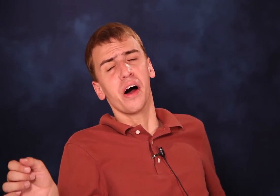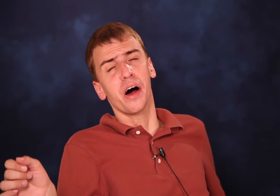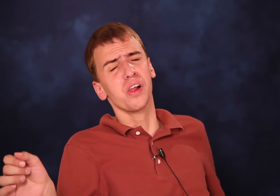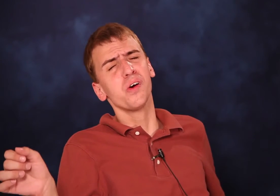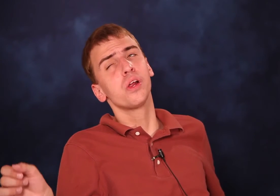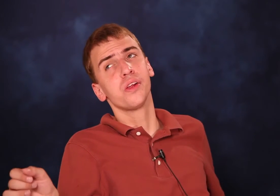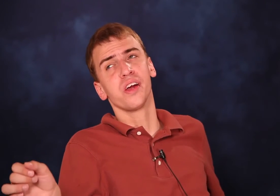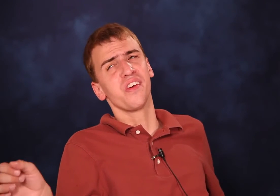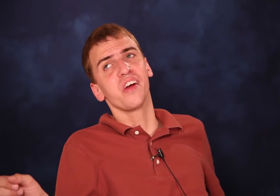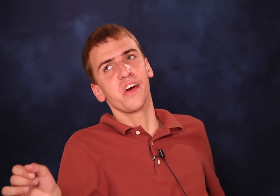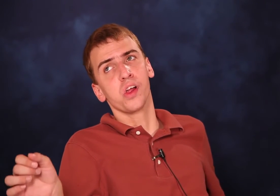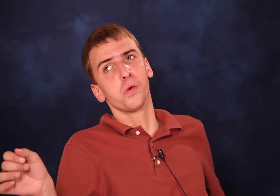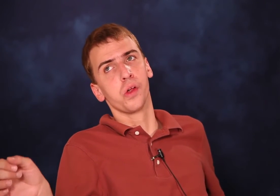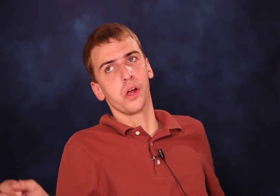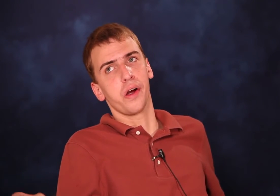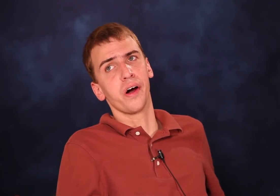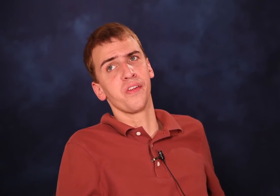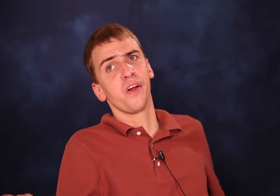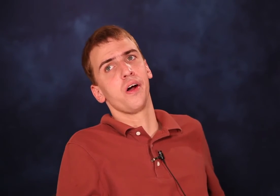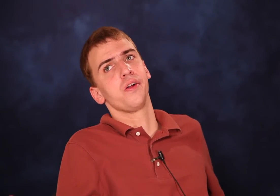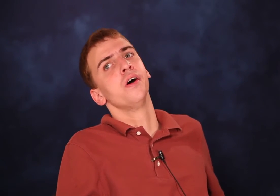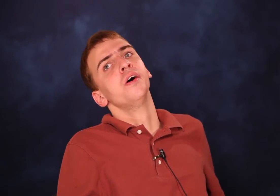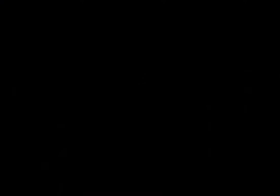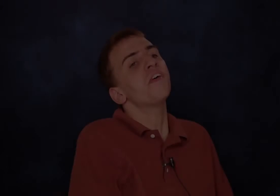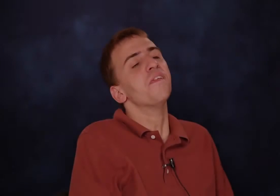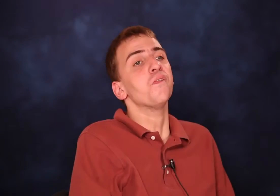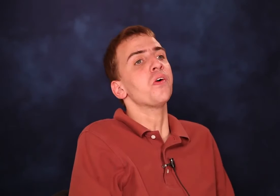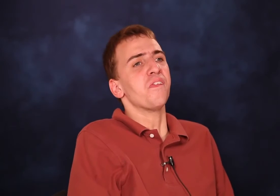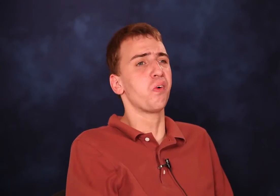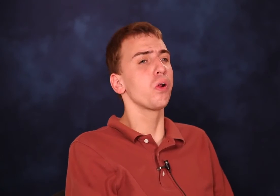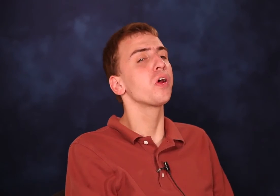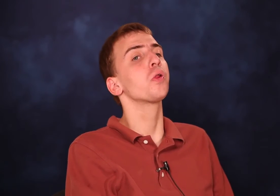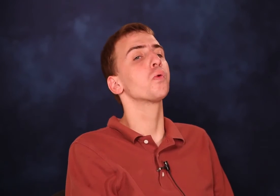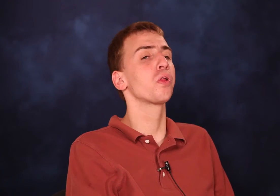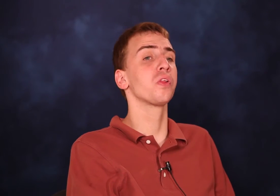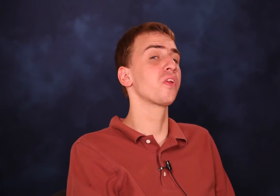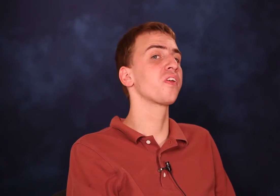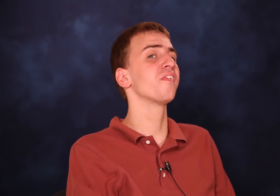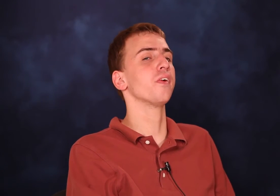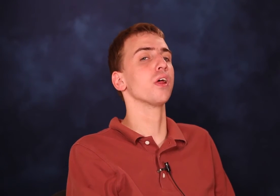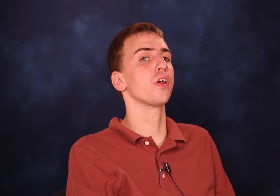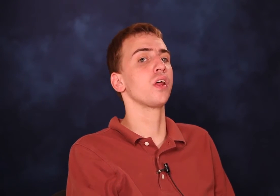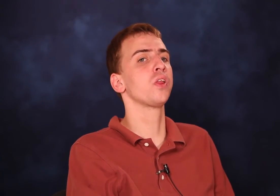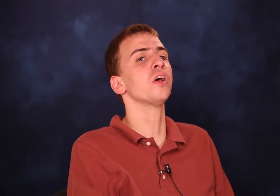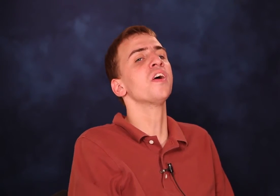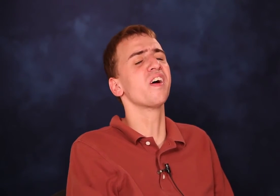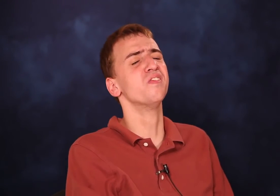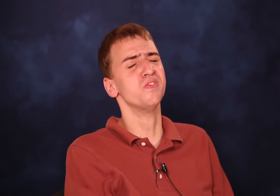Understanding comes with contact. Persons with disabilities have